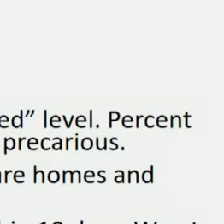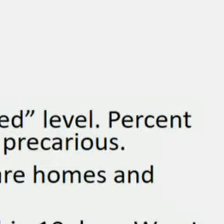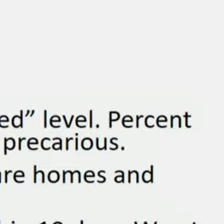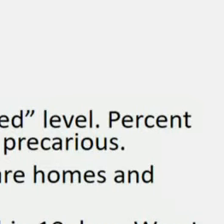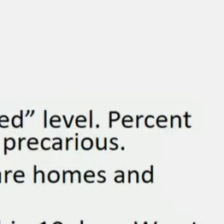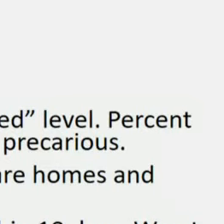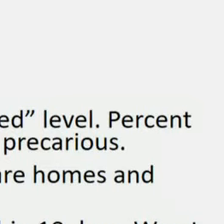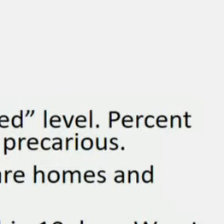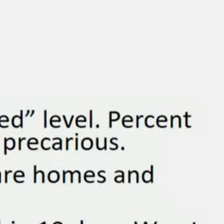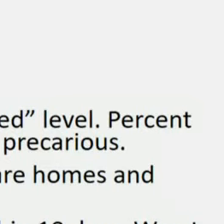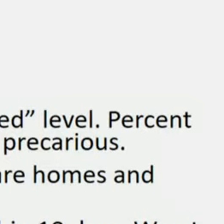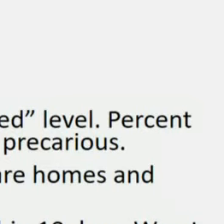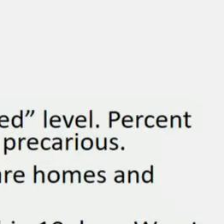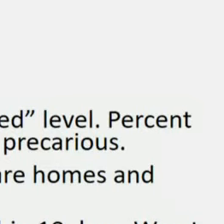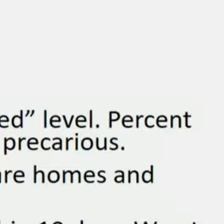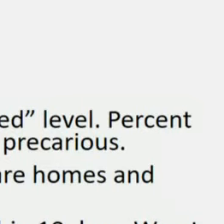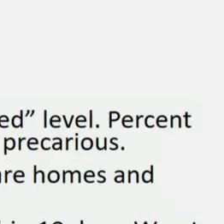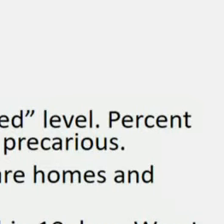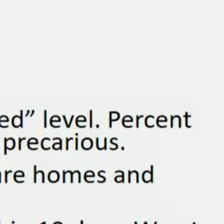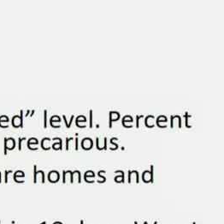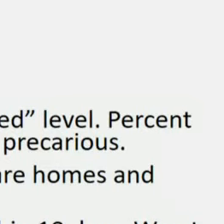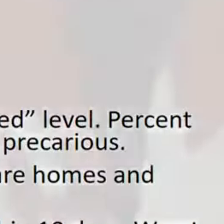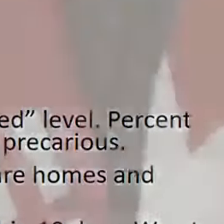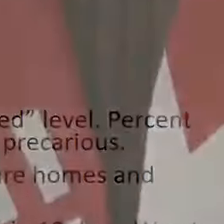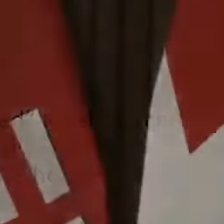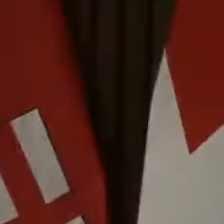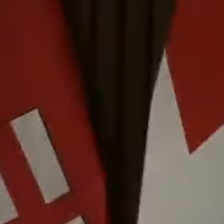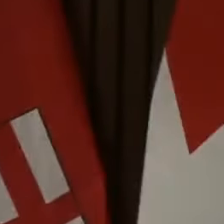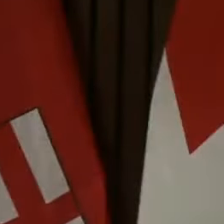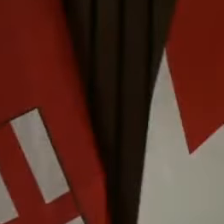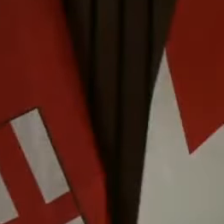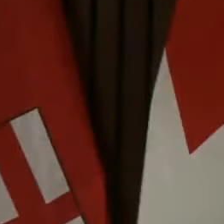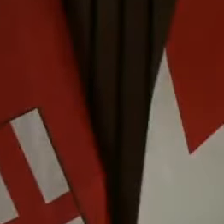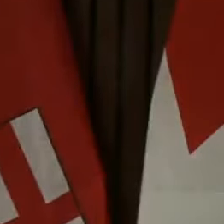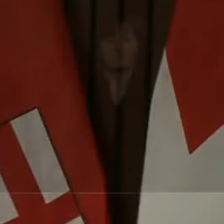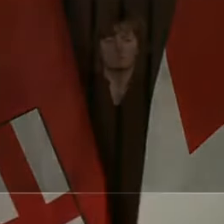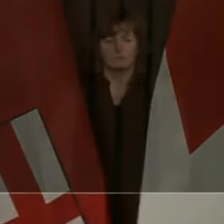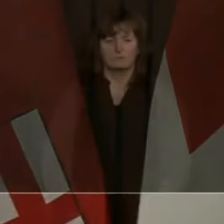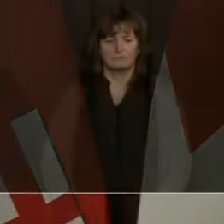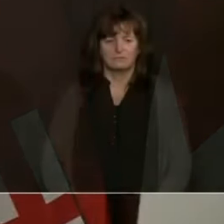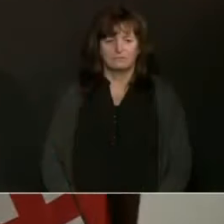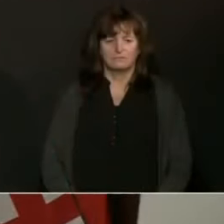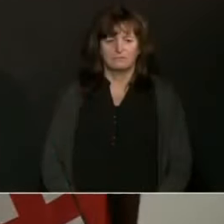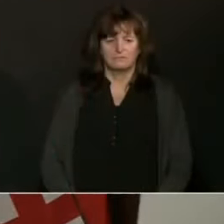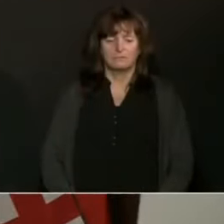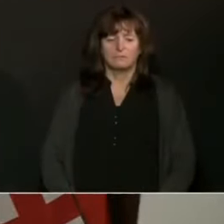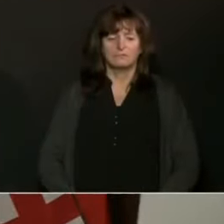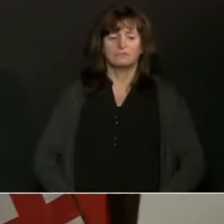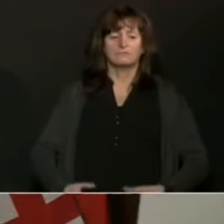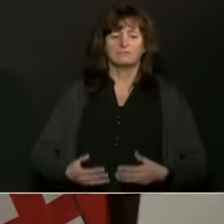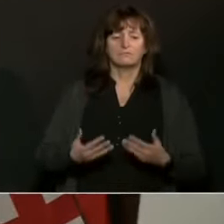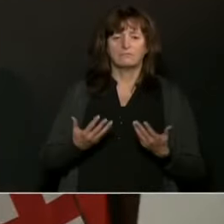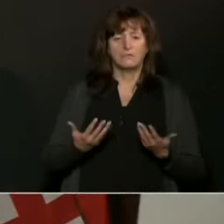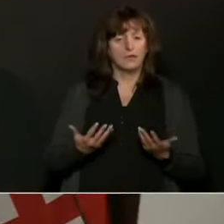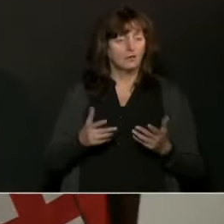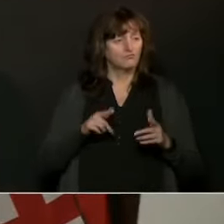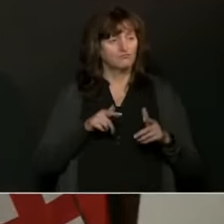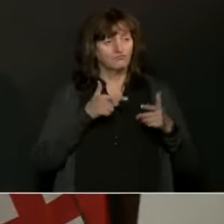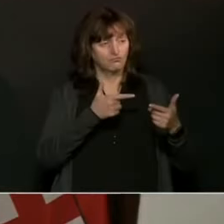THEY TEST POSITIVE, IN COMMUNITIES AND ESSENTIAL SERVICES OR PLACES, WHERE